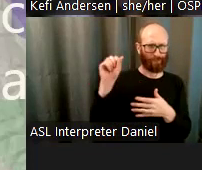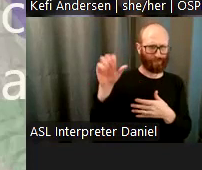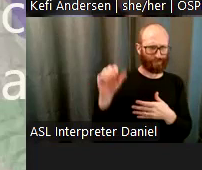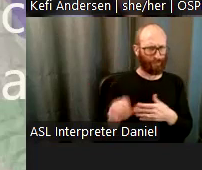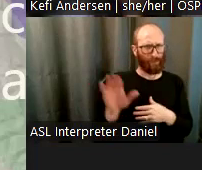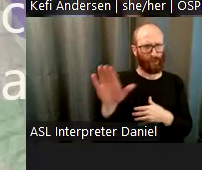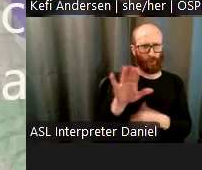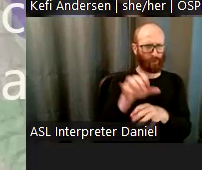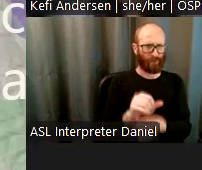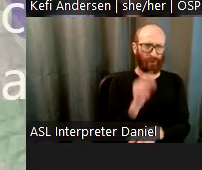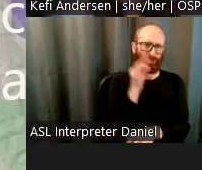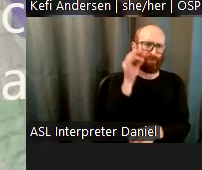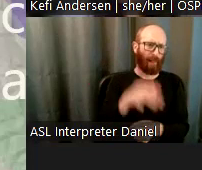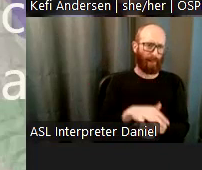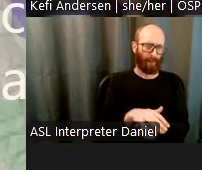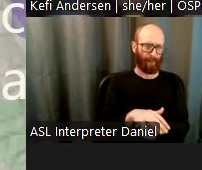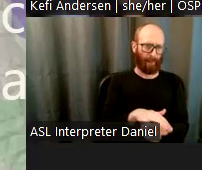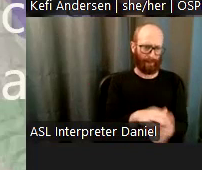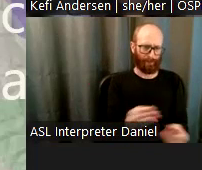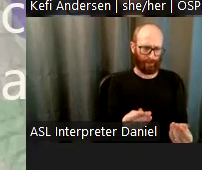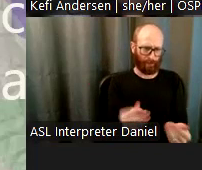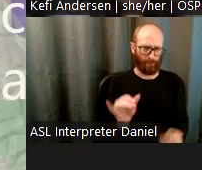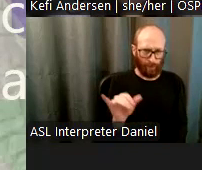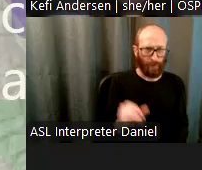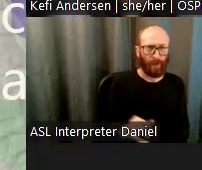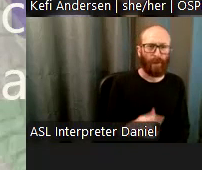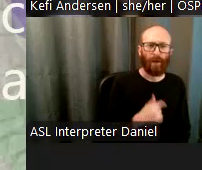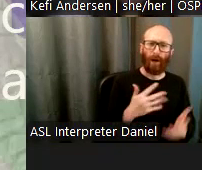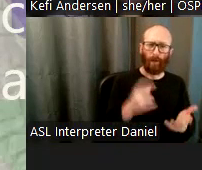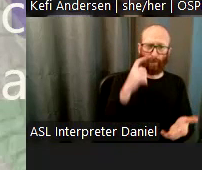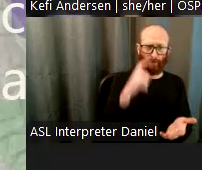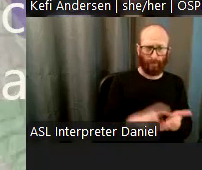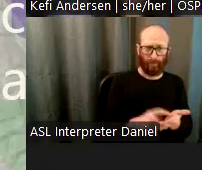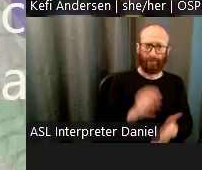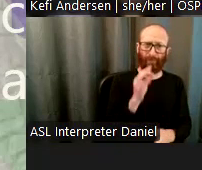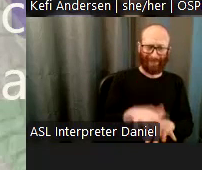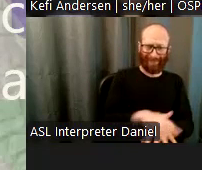chat as well. And I just like to acknowledge the indigenous people who have stewarded this land